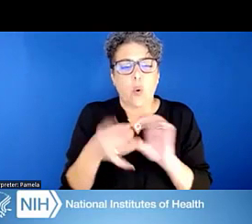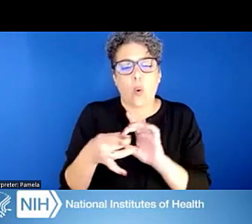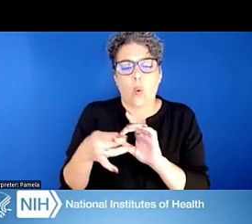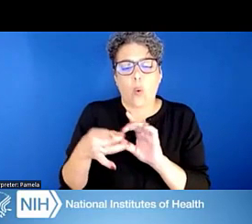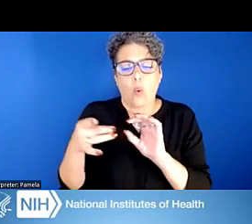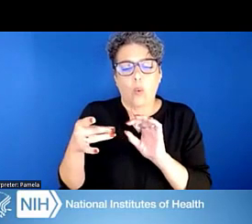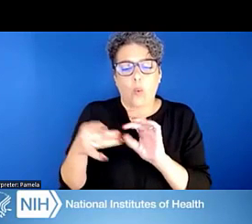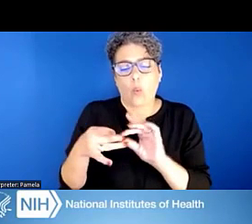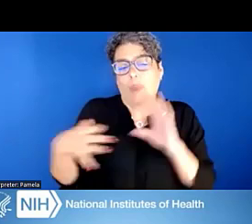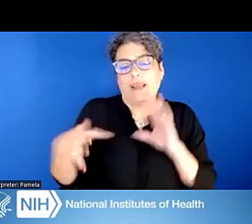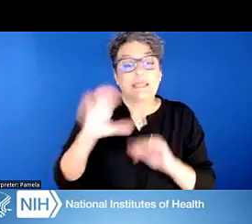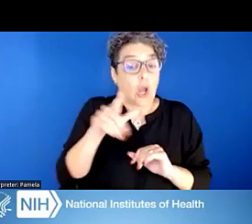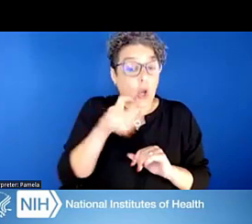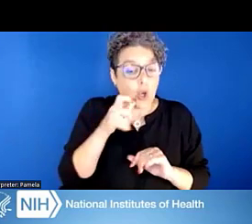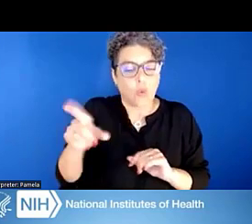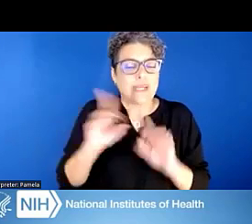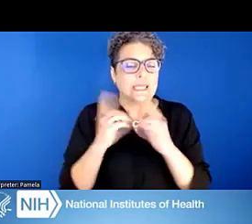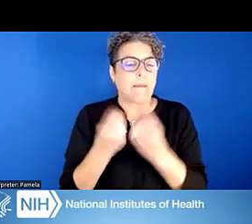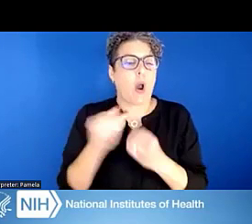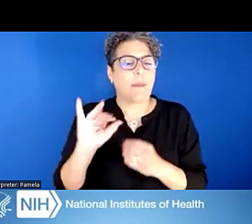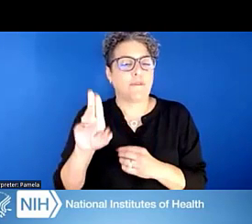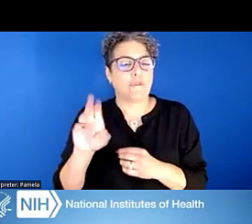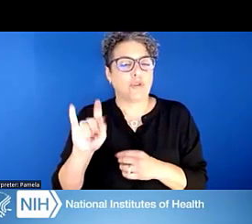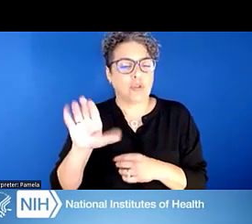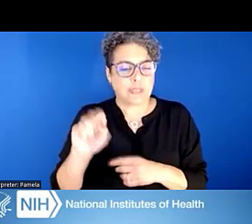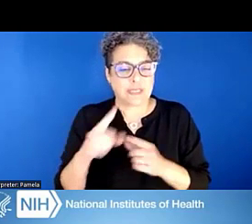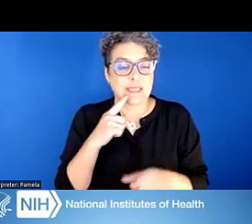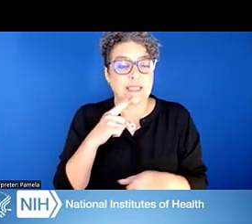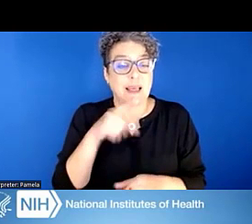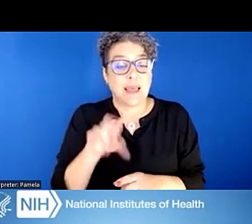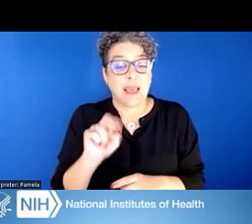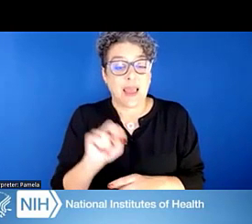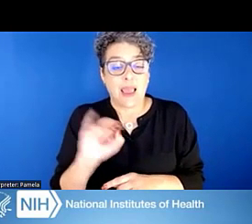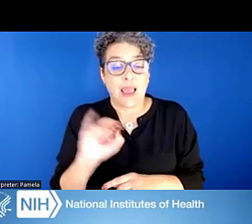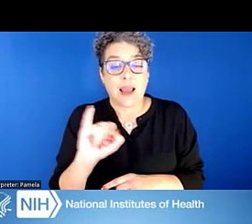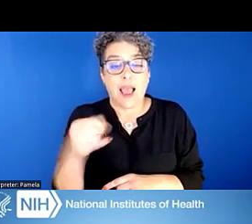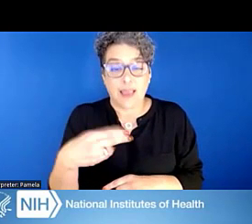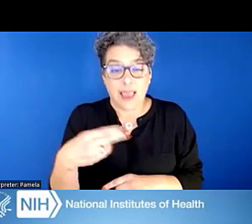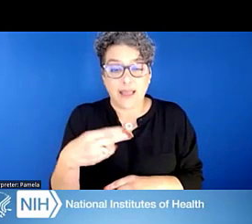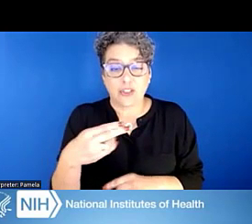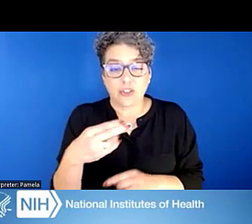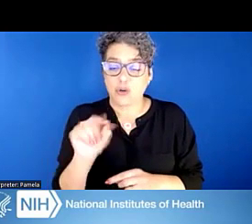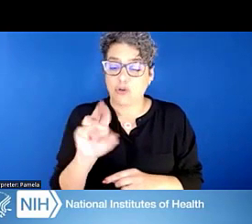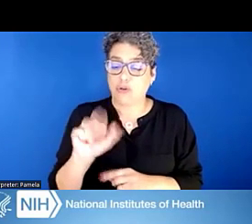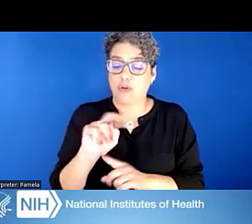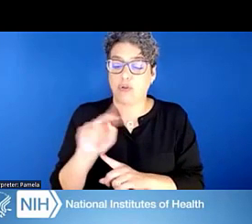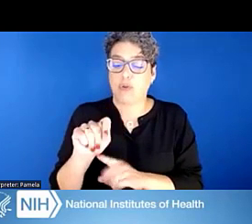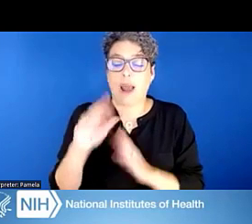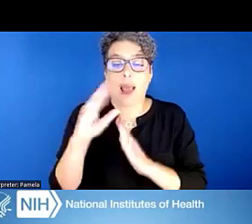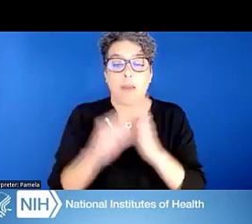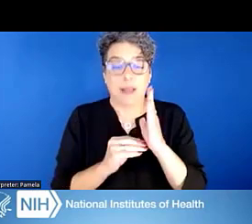It says, "The NIH grant application process relies on scientific integrity, accuracy and honesty